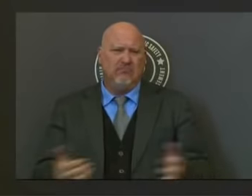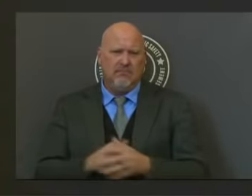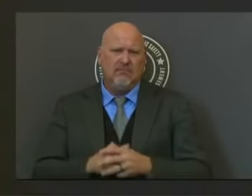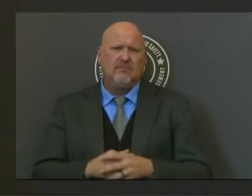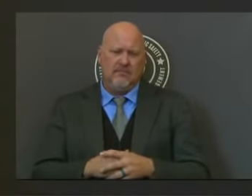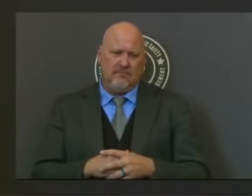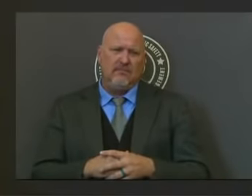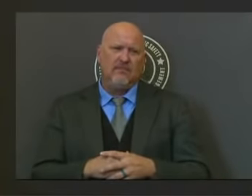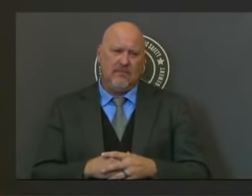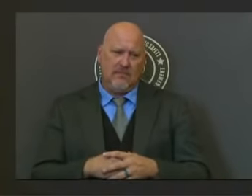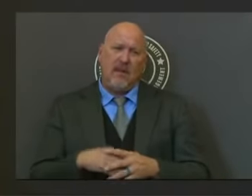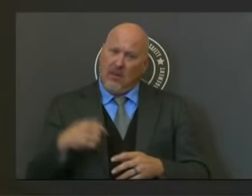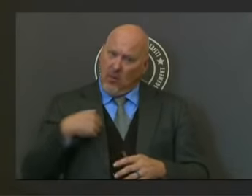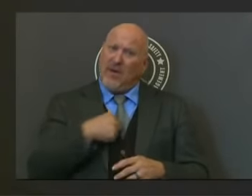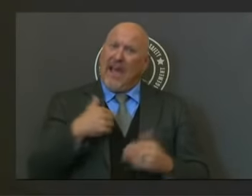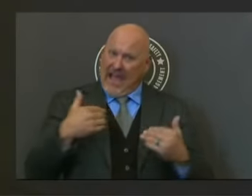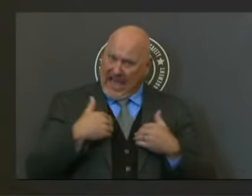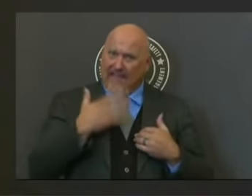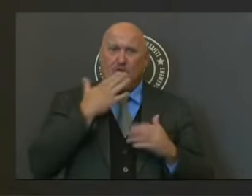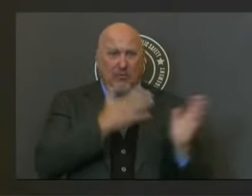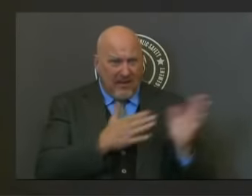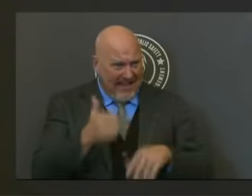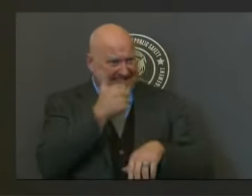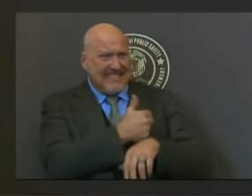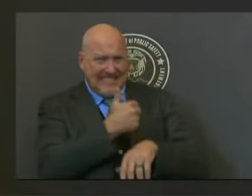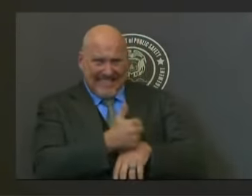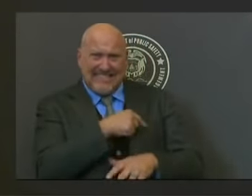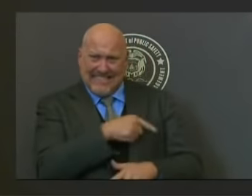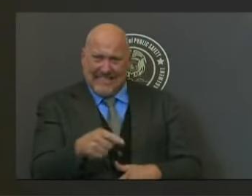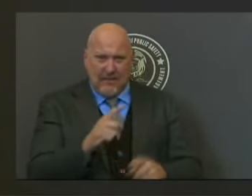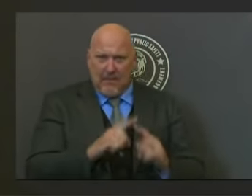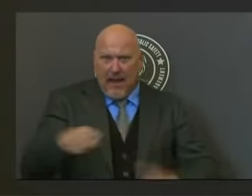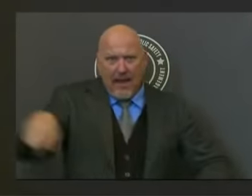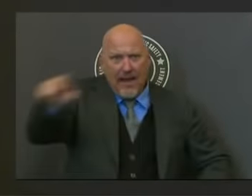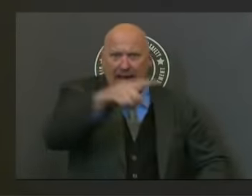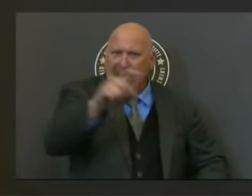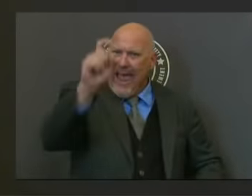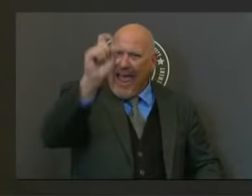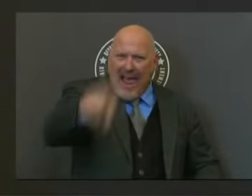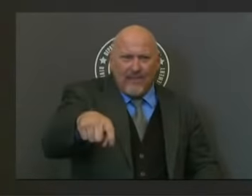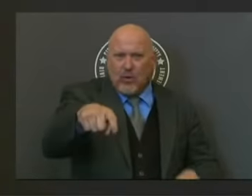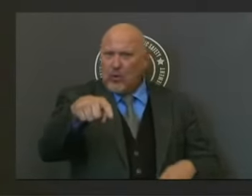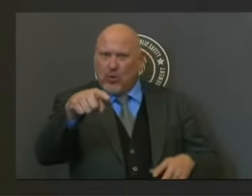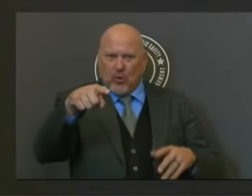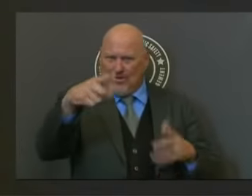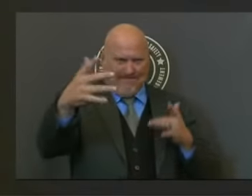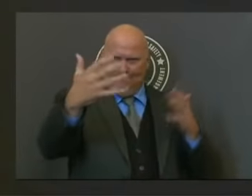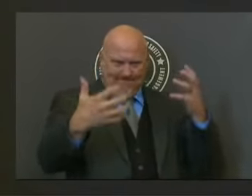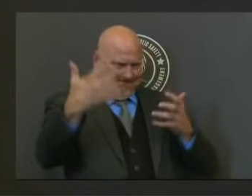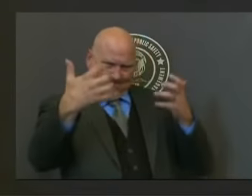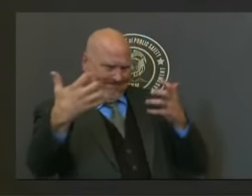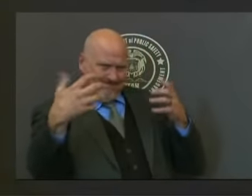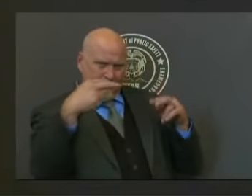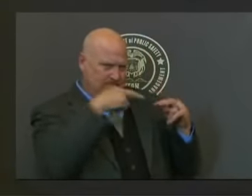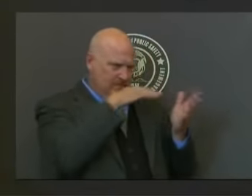modifier own behaviors and no matter how good it is we